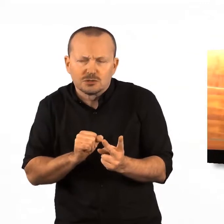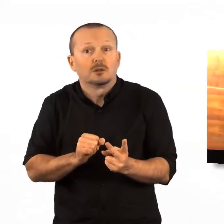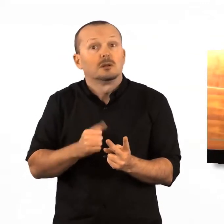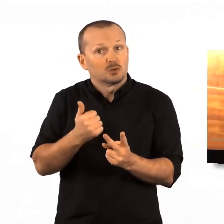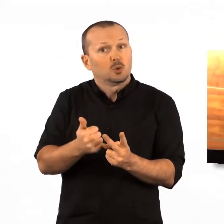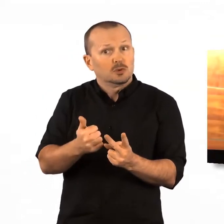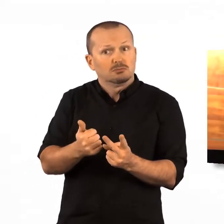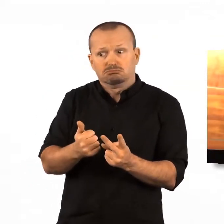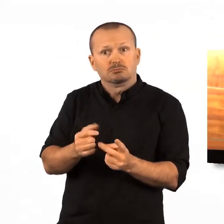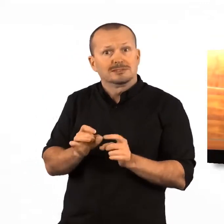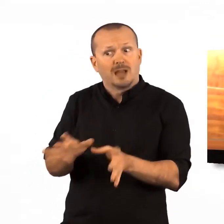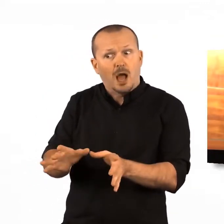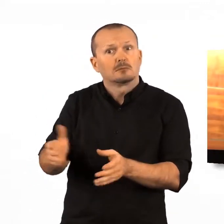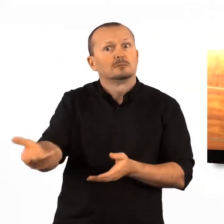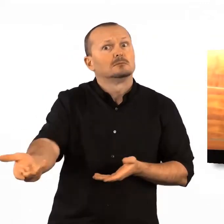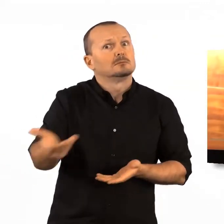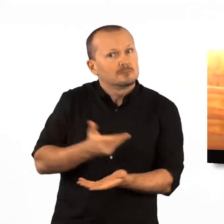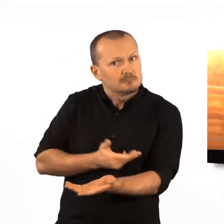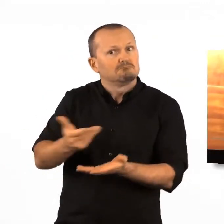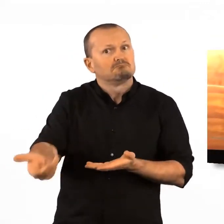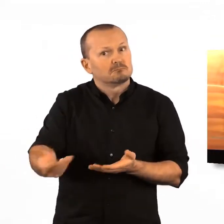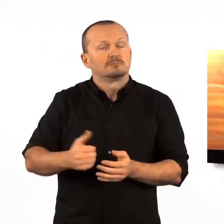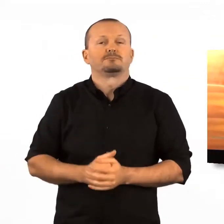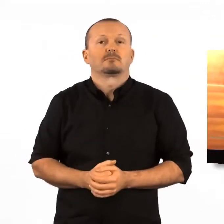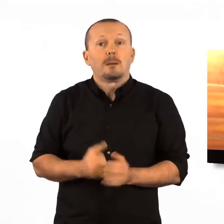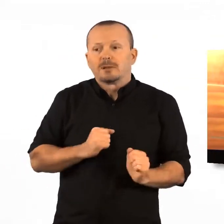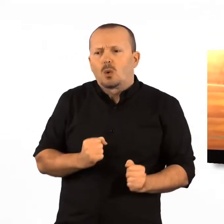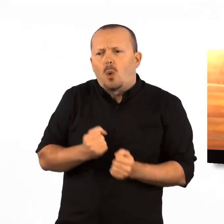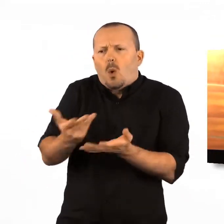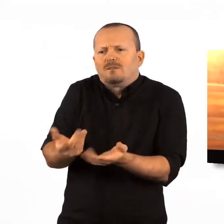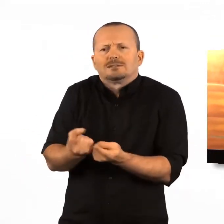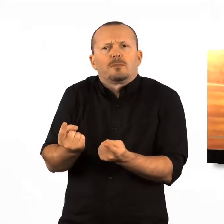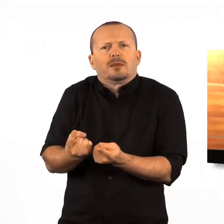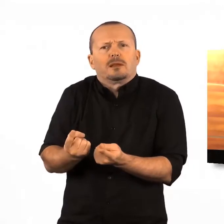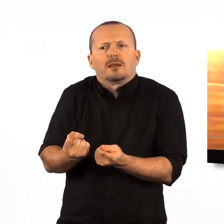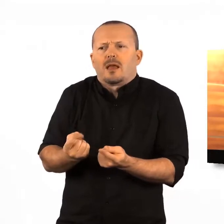Great way to get an interaction started. Offering a little bit and then waiting. Something like bubbles